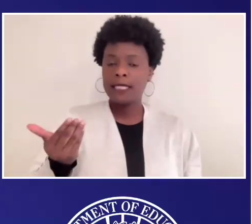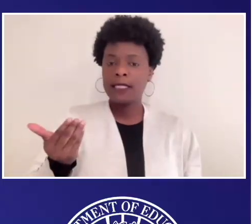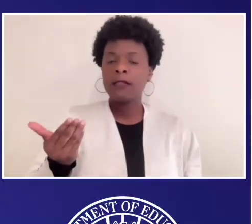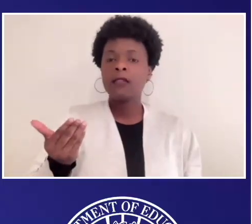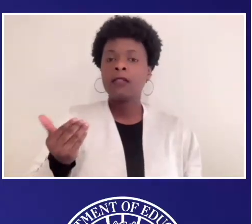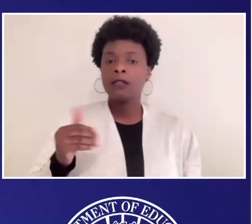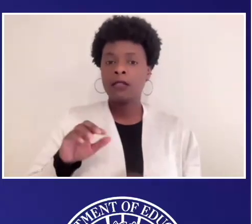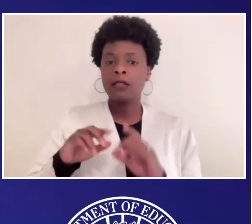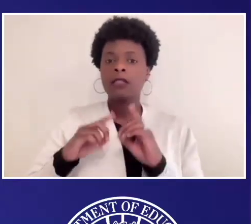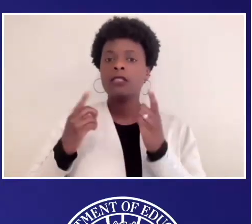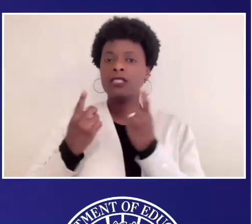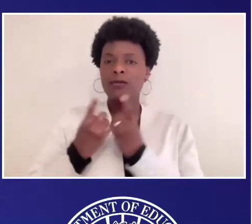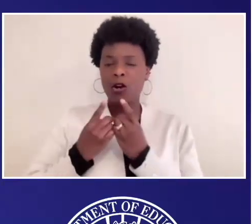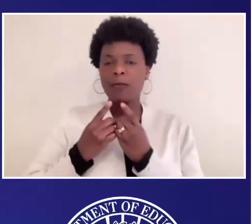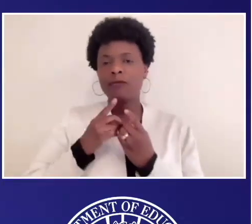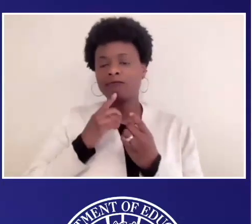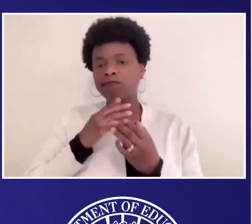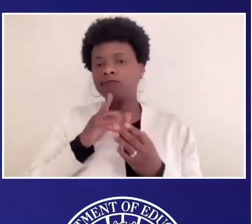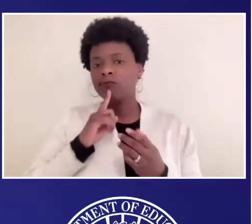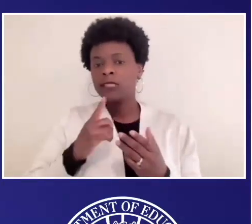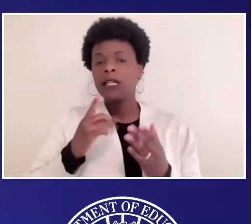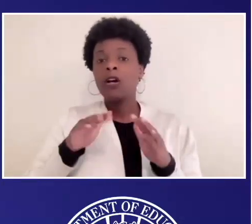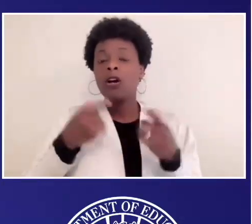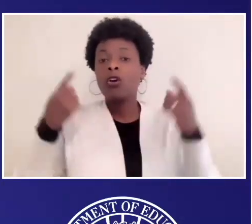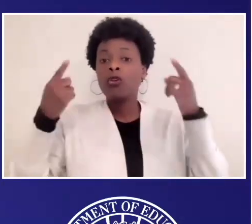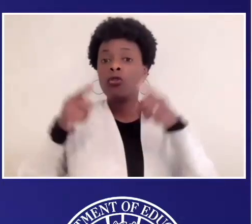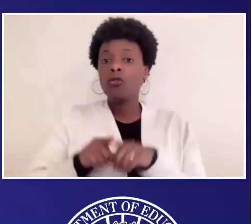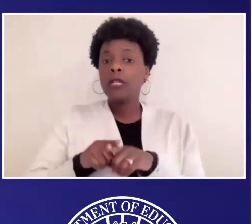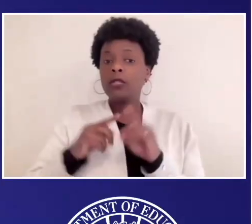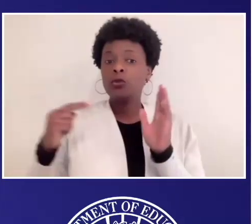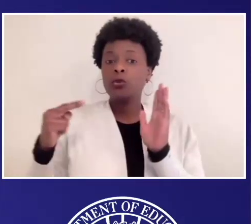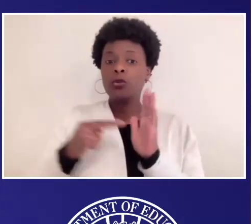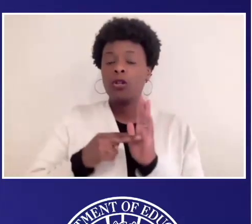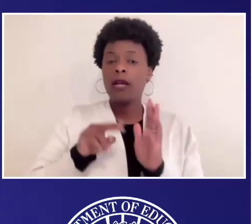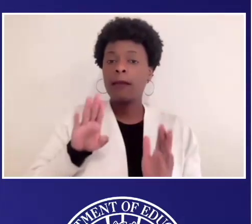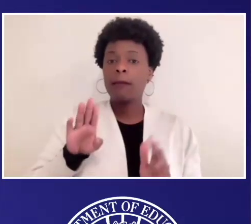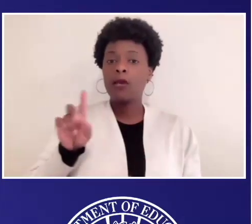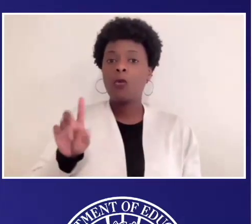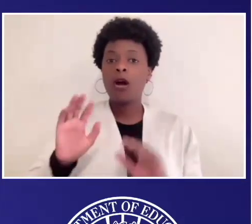The Department had kindly agreed to take a look at B1 to clarify the payment cap,